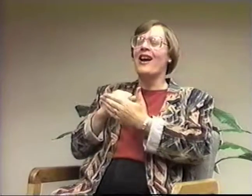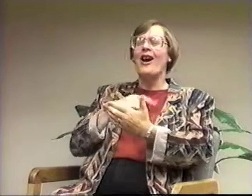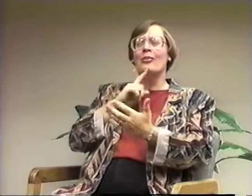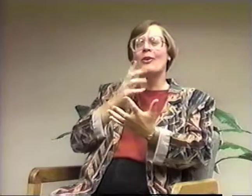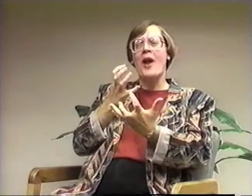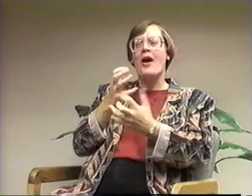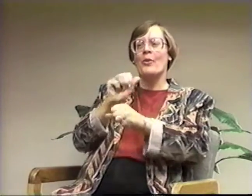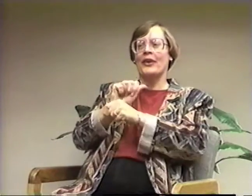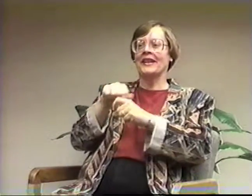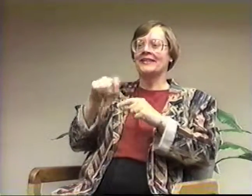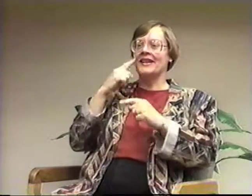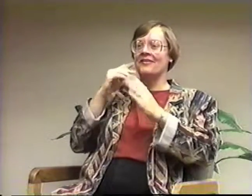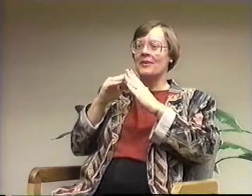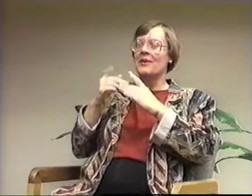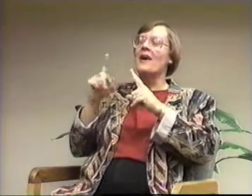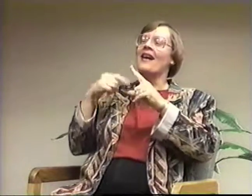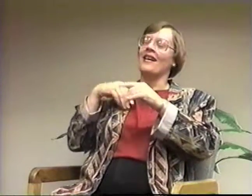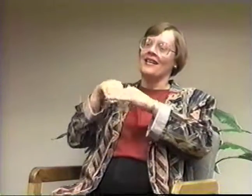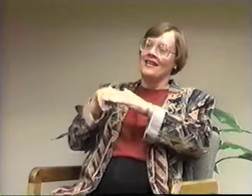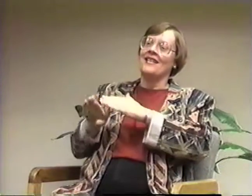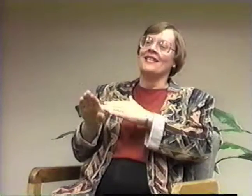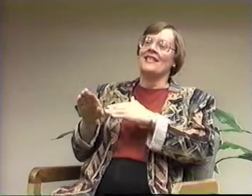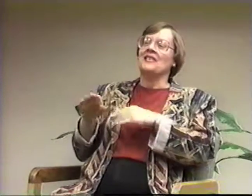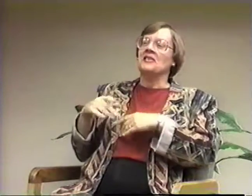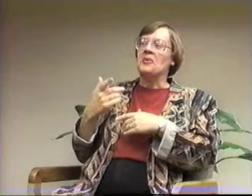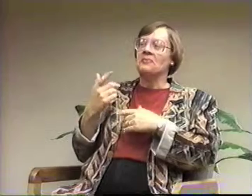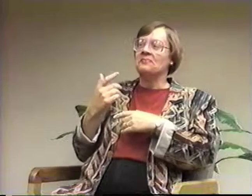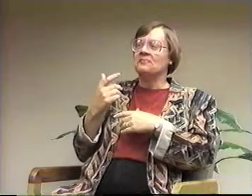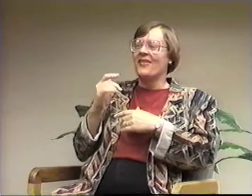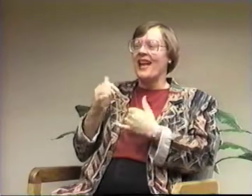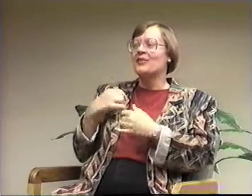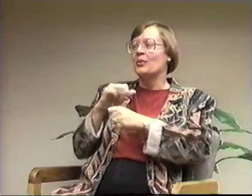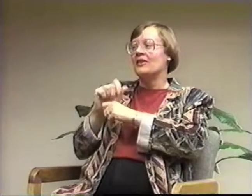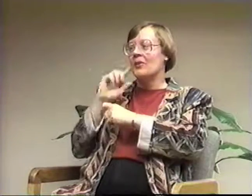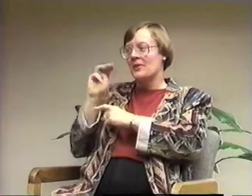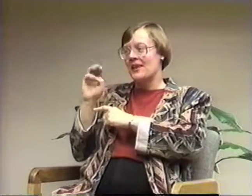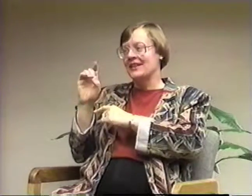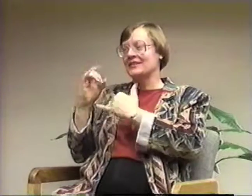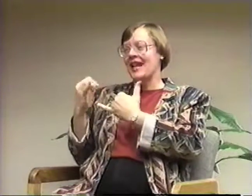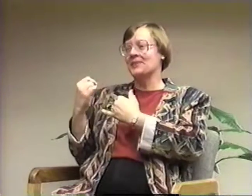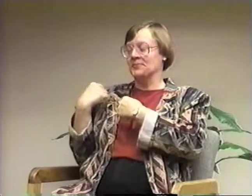I went in and started working on the Deaf and hard of hearing program.